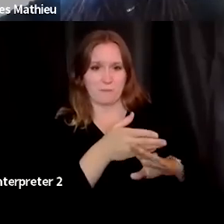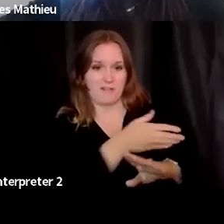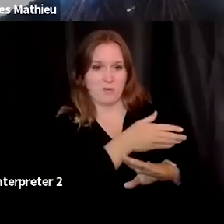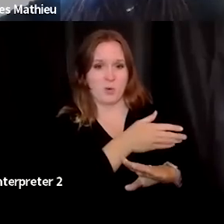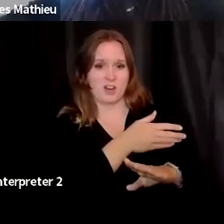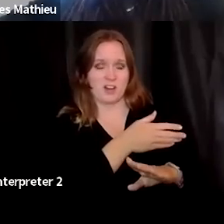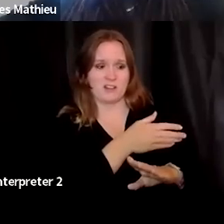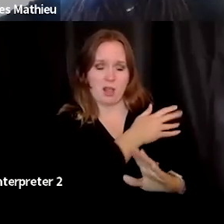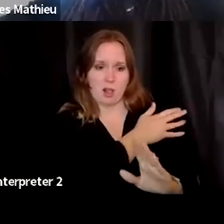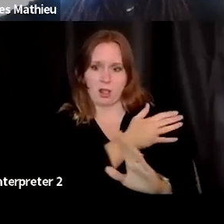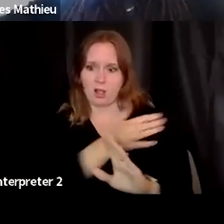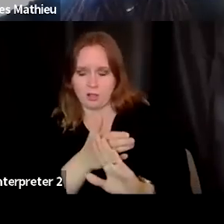of hoarding or squalor again.